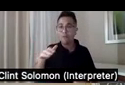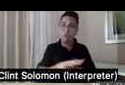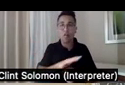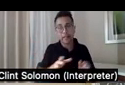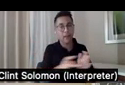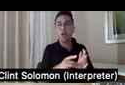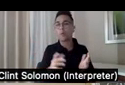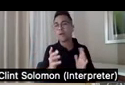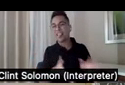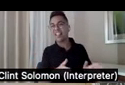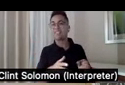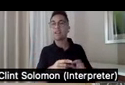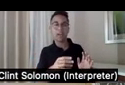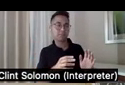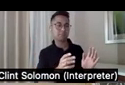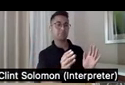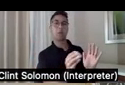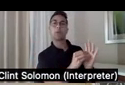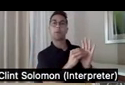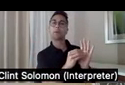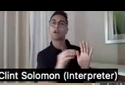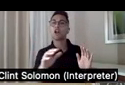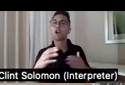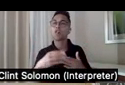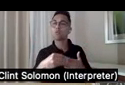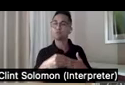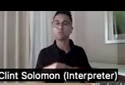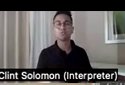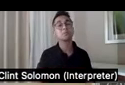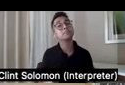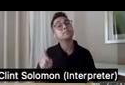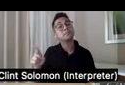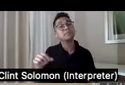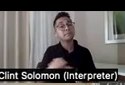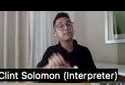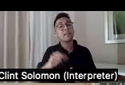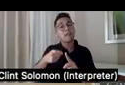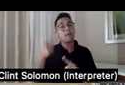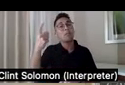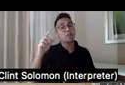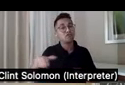to be able to feel all sides of it here's a page from a child in one of my studies they took a walk